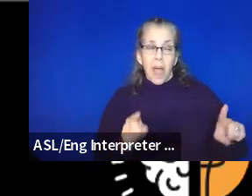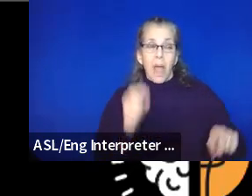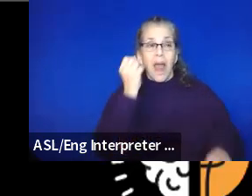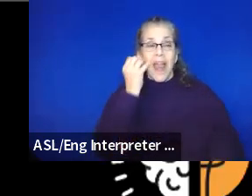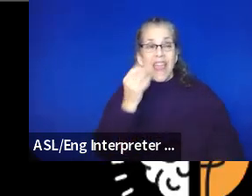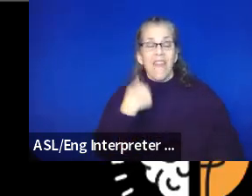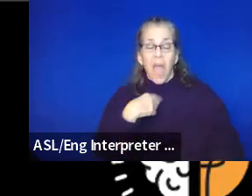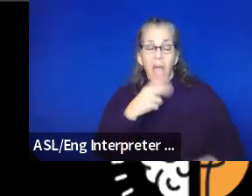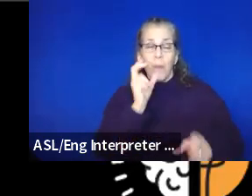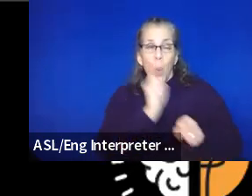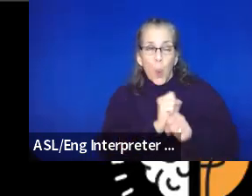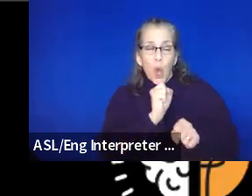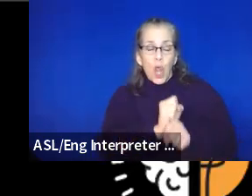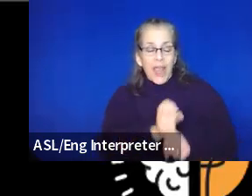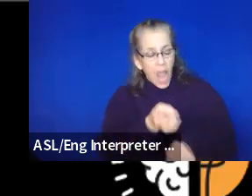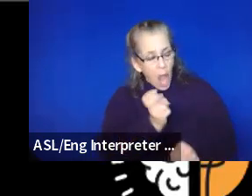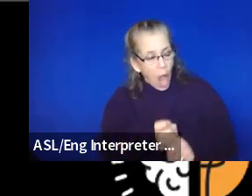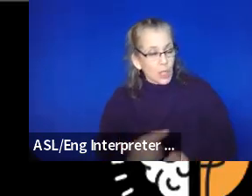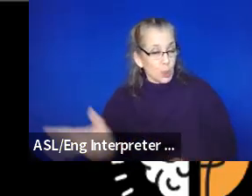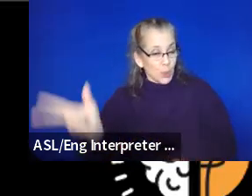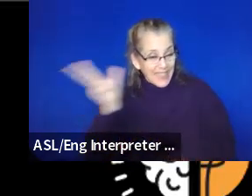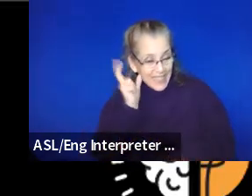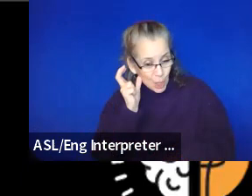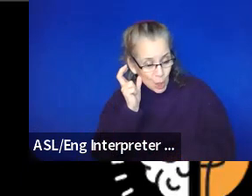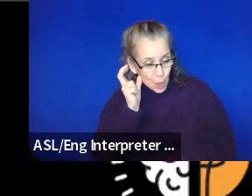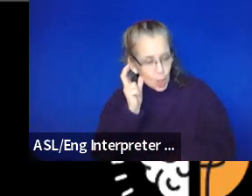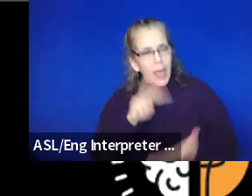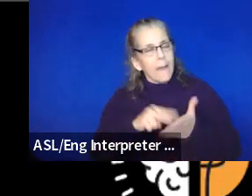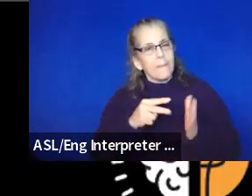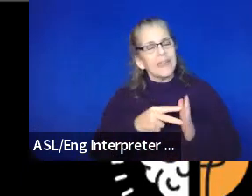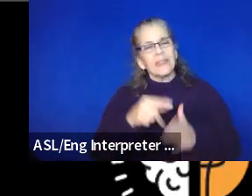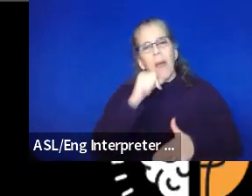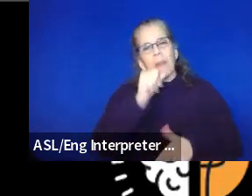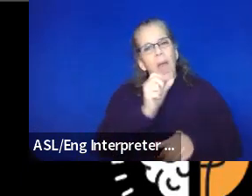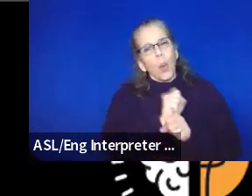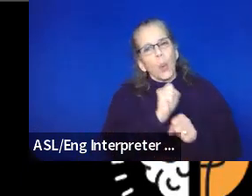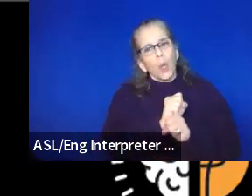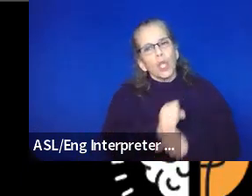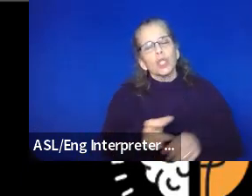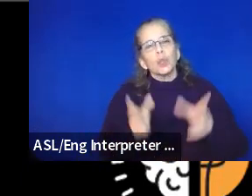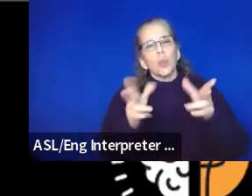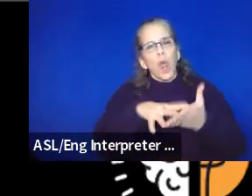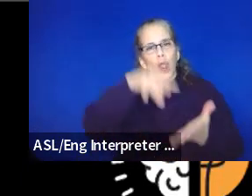hard to hear, I am not working to learn. And I won't be as good as a surgeon as you.